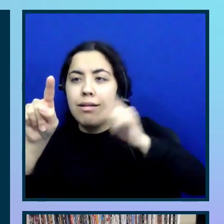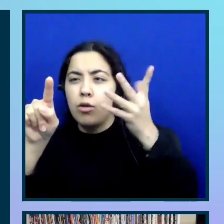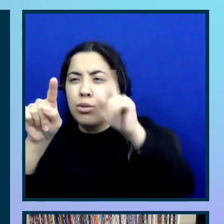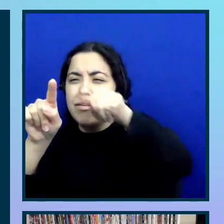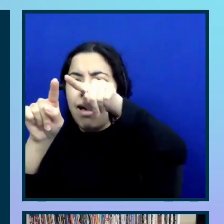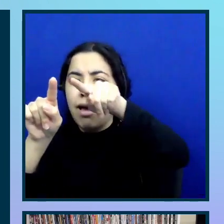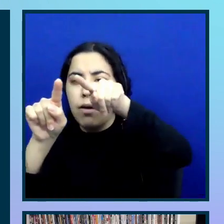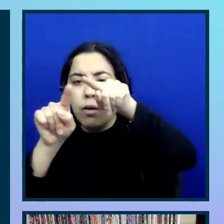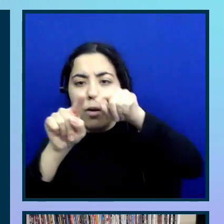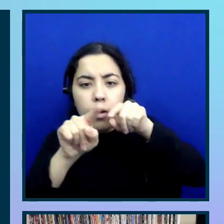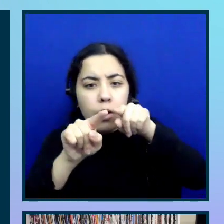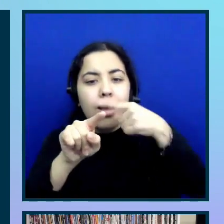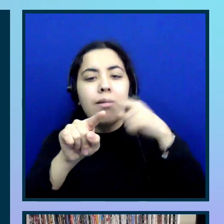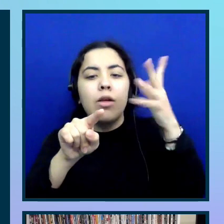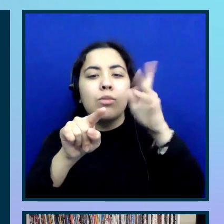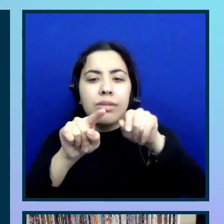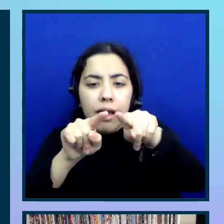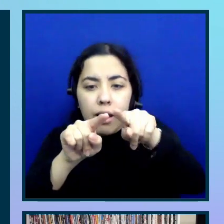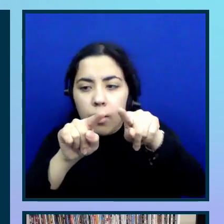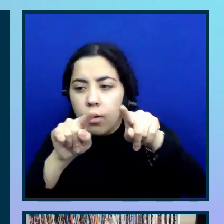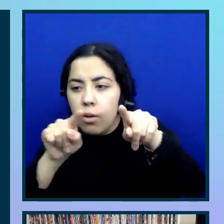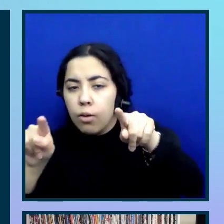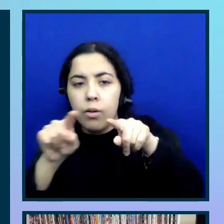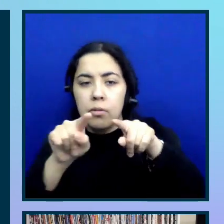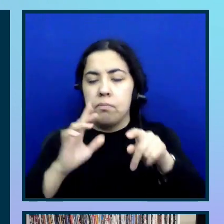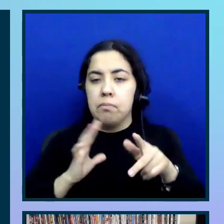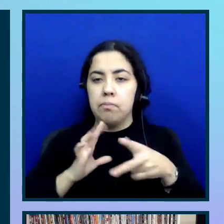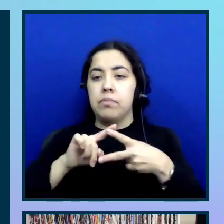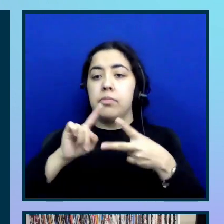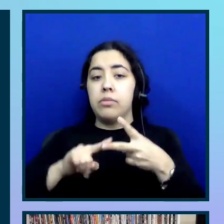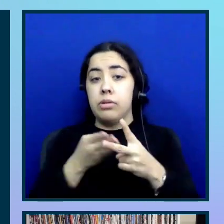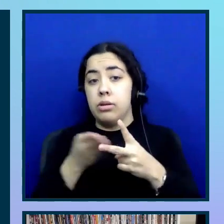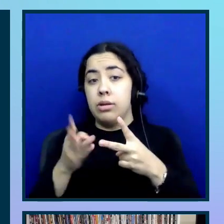when using the explore method. Number two is called swipe.